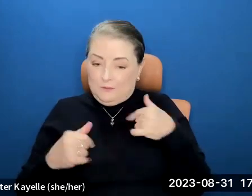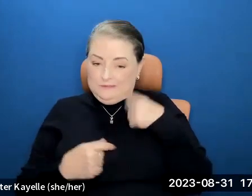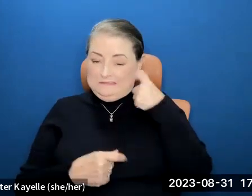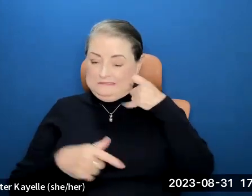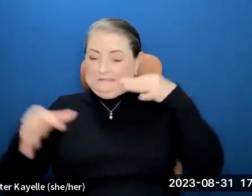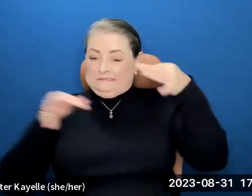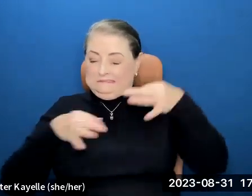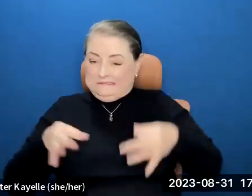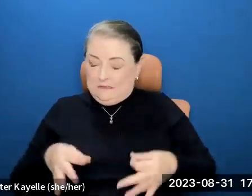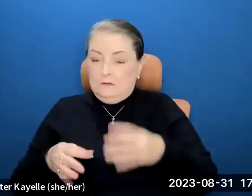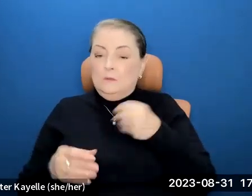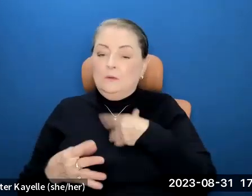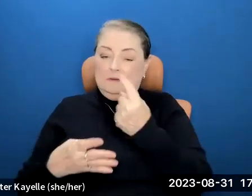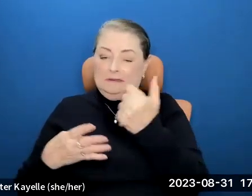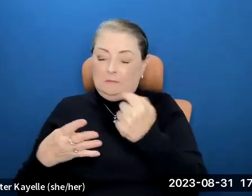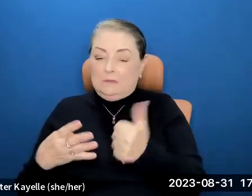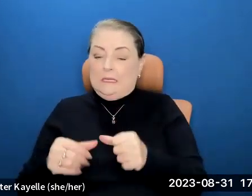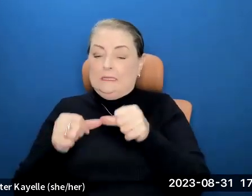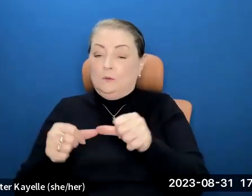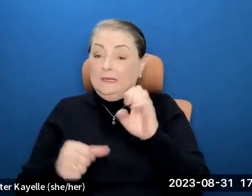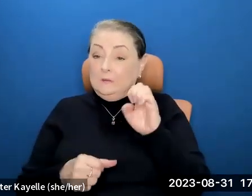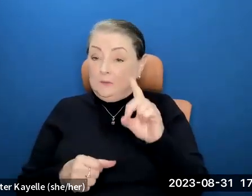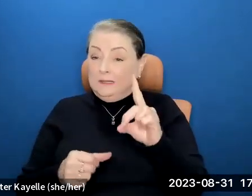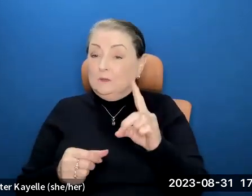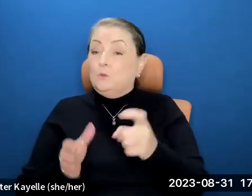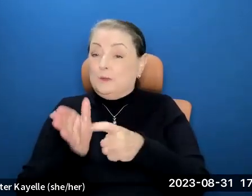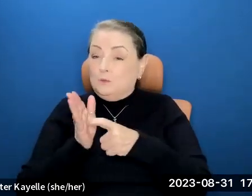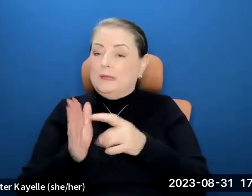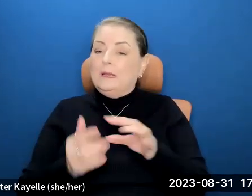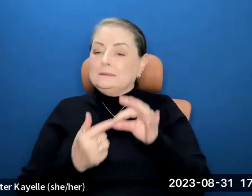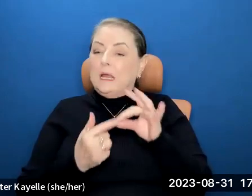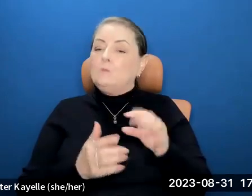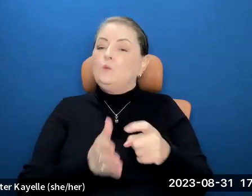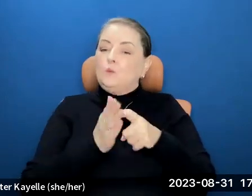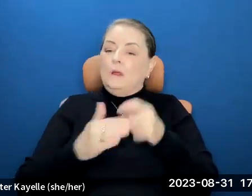considering eliminating continuing education requirements except those required by Statute